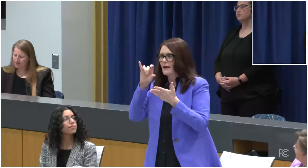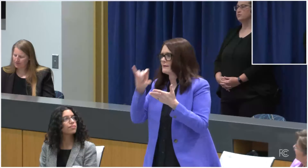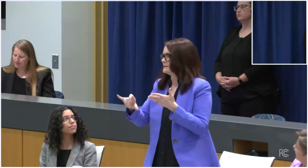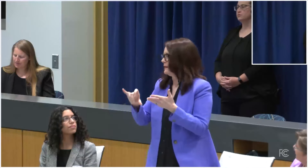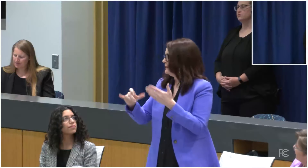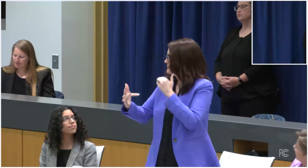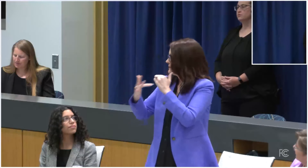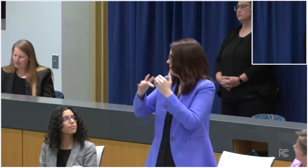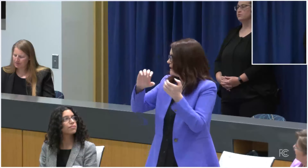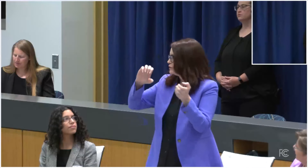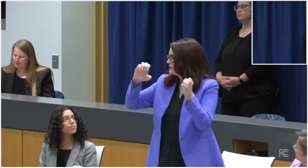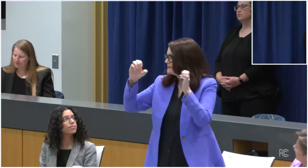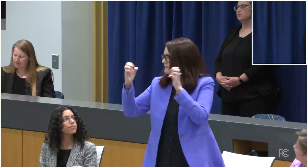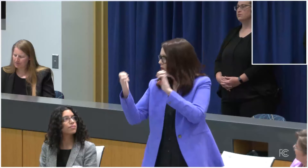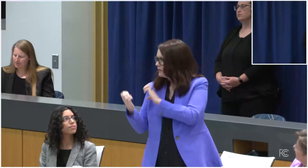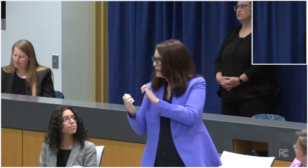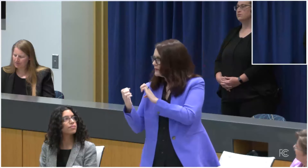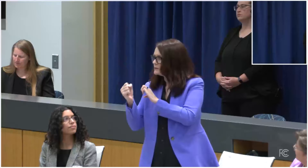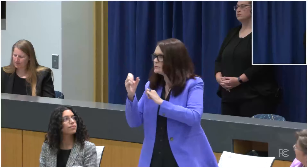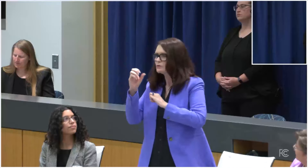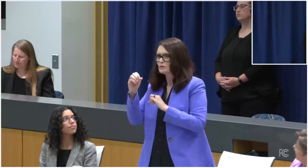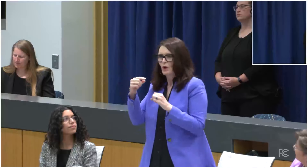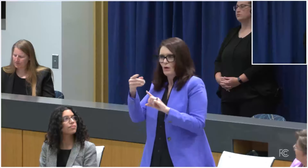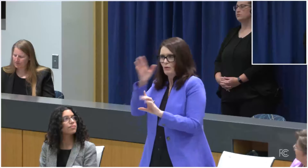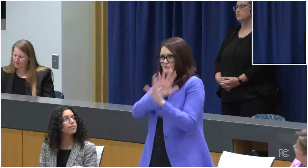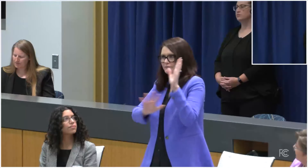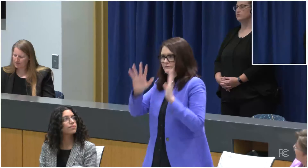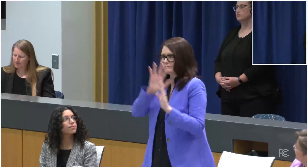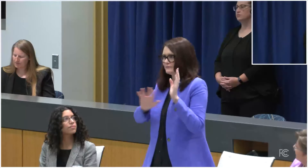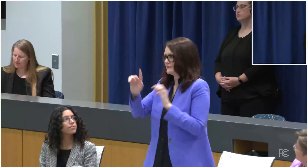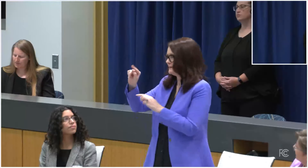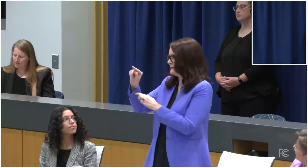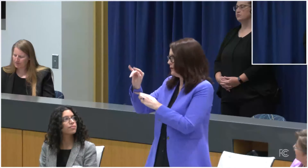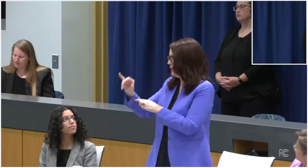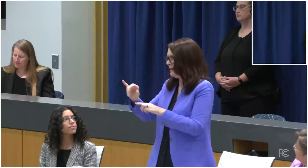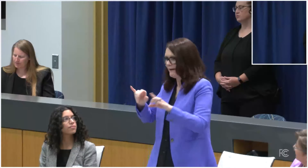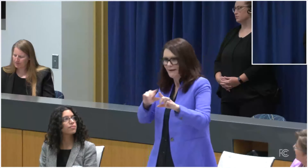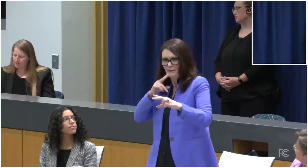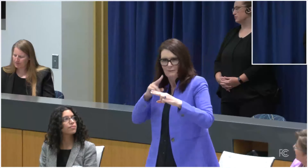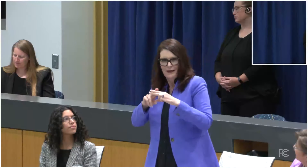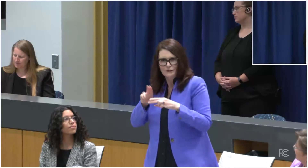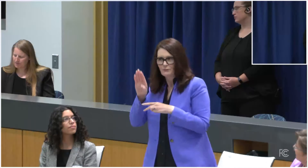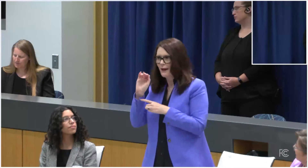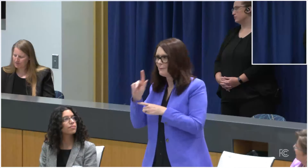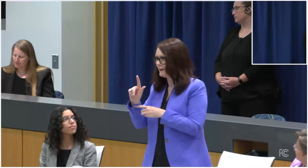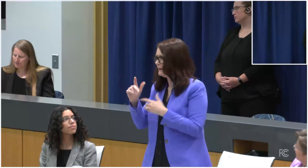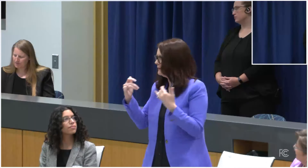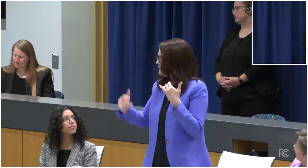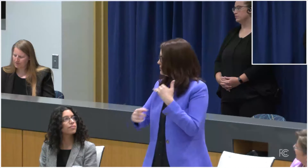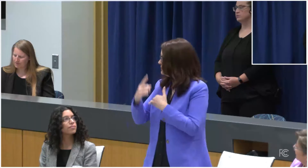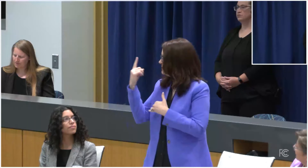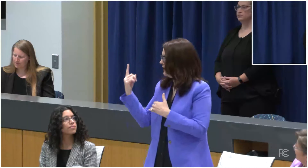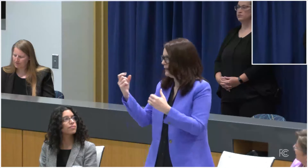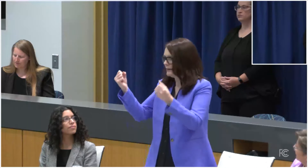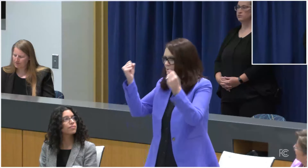FOCUSING ON COMMUNICATION AND TECHNOLOGY. ICT. AND SO WE LISTEN TO THE COMMUNITY ABOUT THEIR